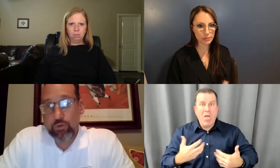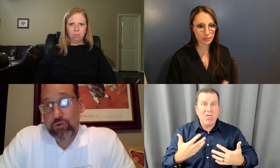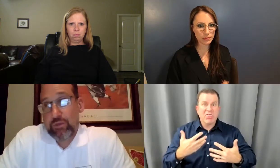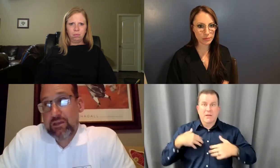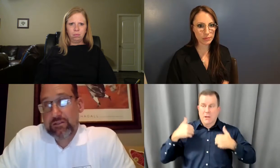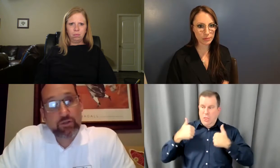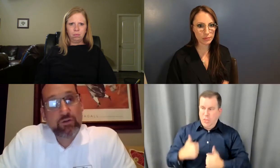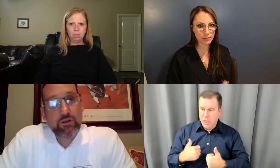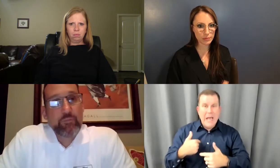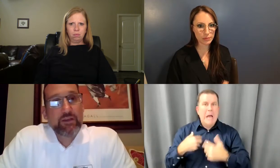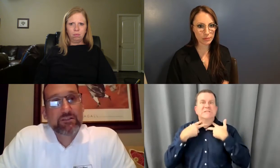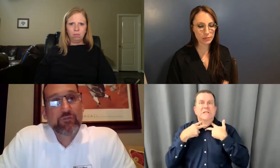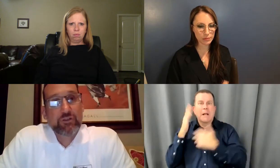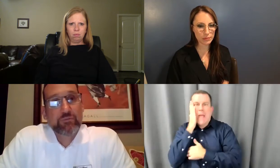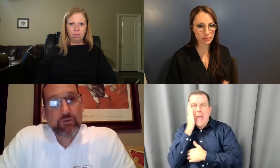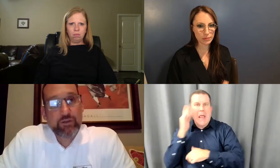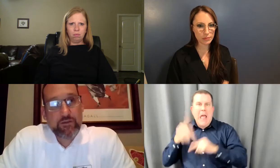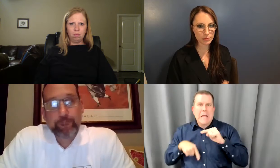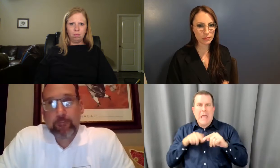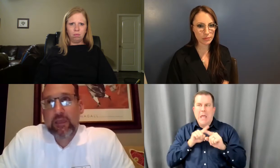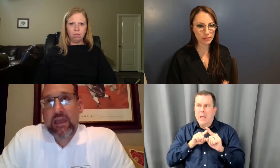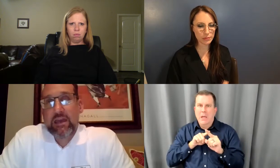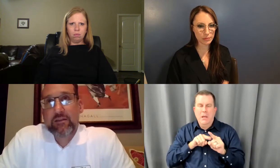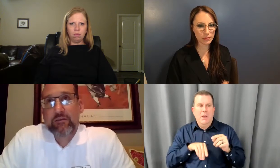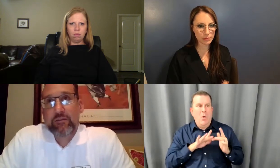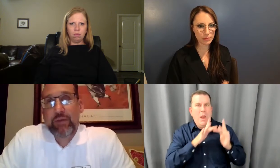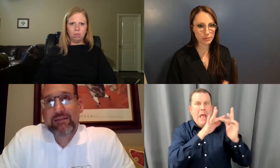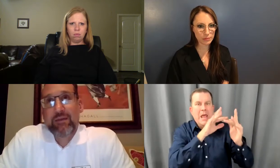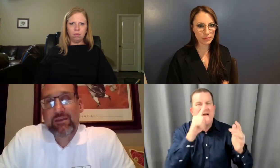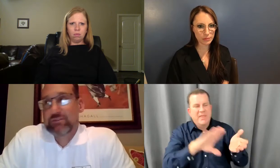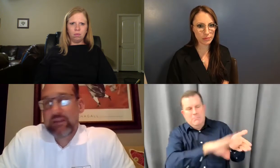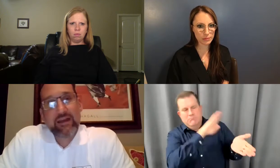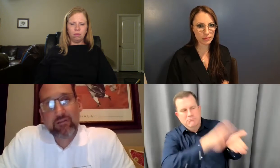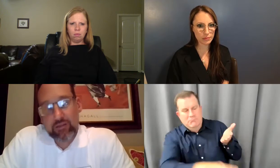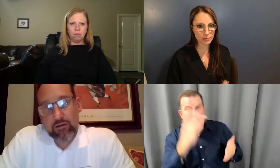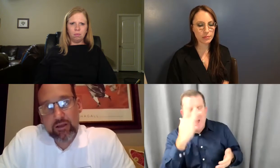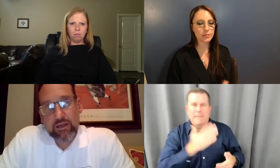Well, you're being excluded on the basis of your disability, and the pandemic has made that clear